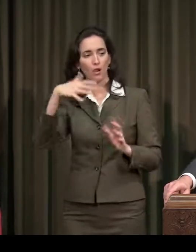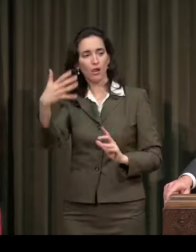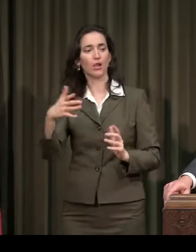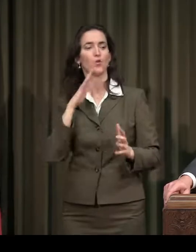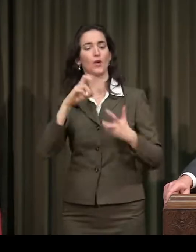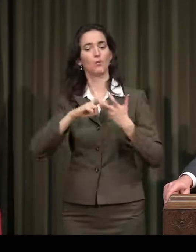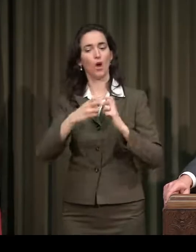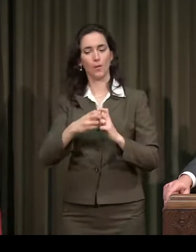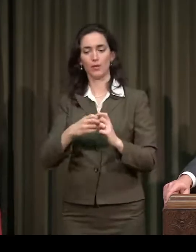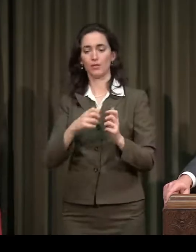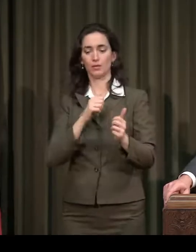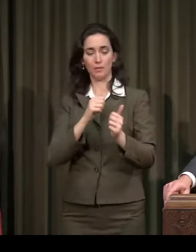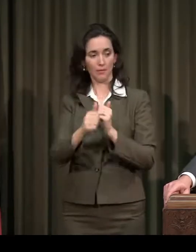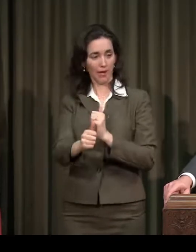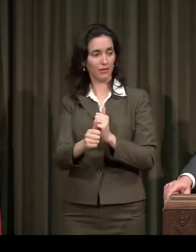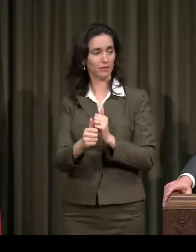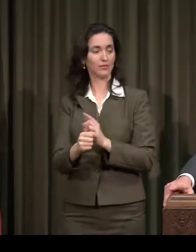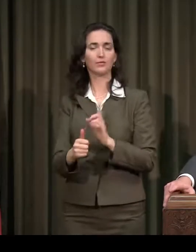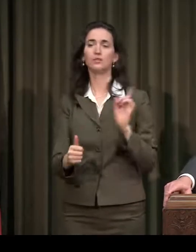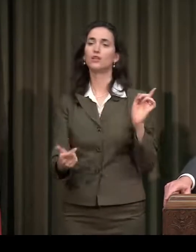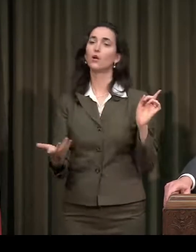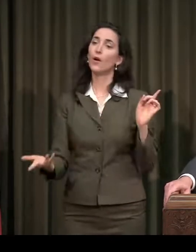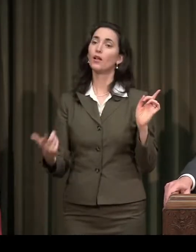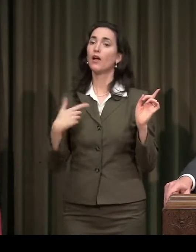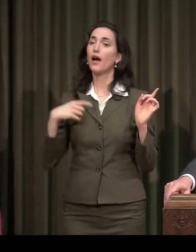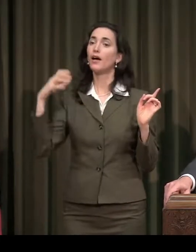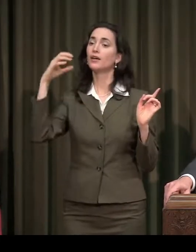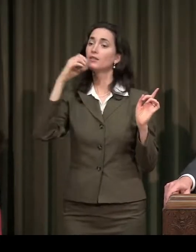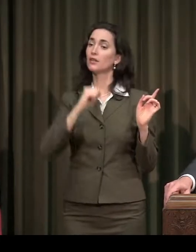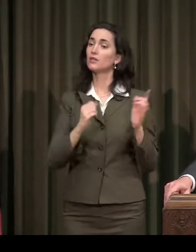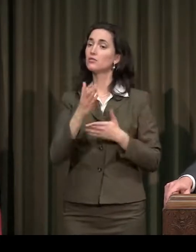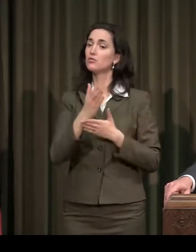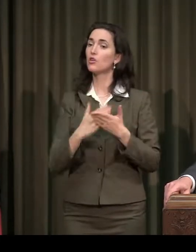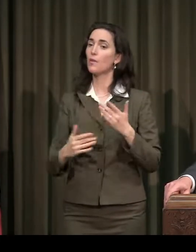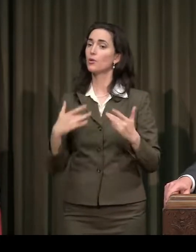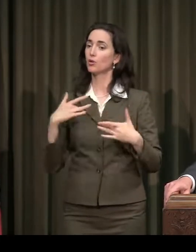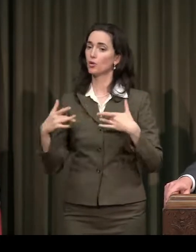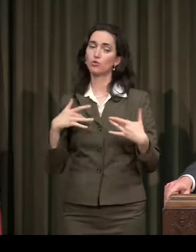well i guess i guess there are some level of concern about anything that